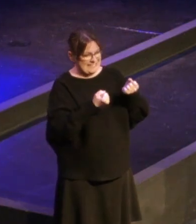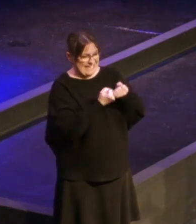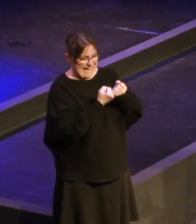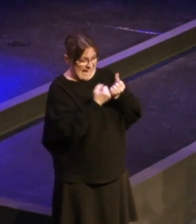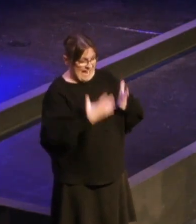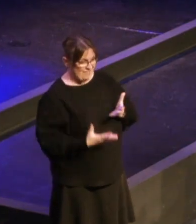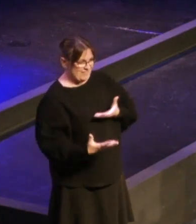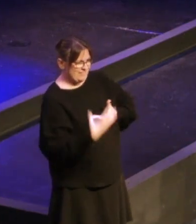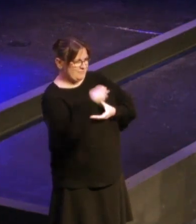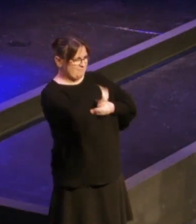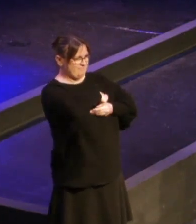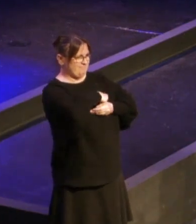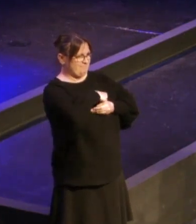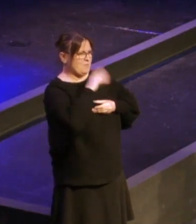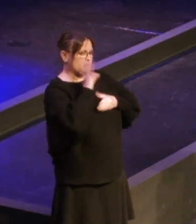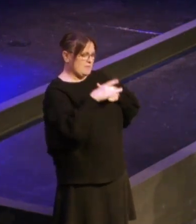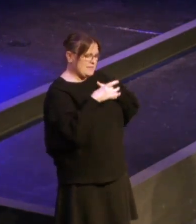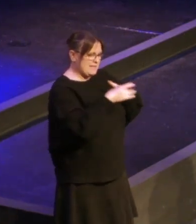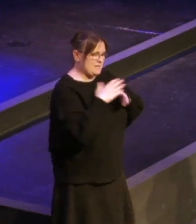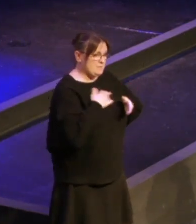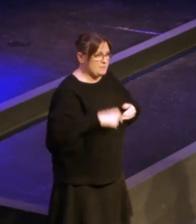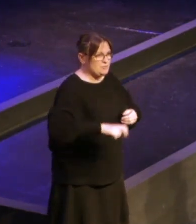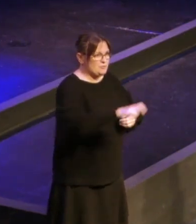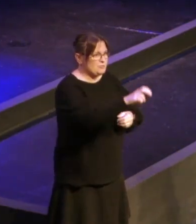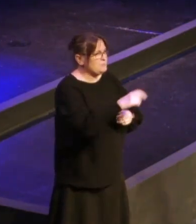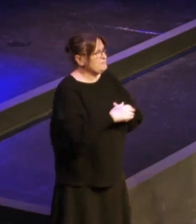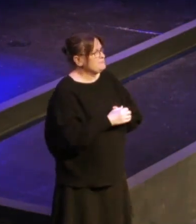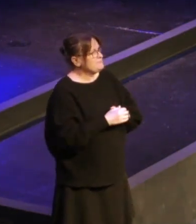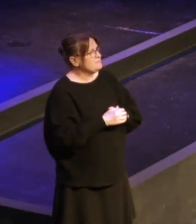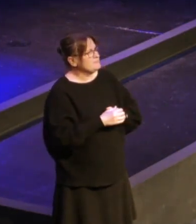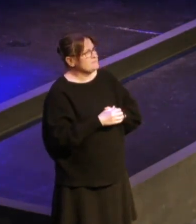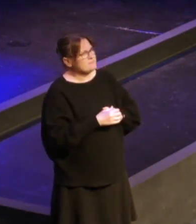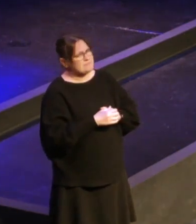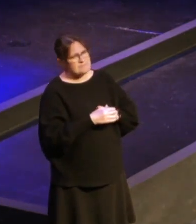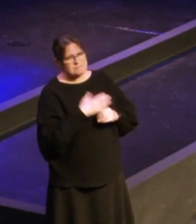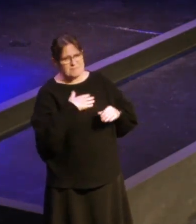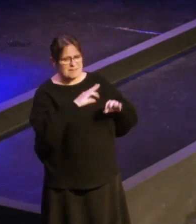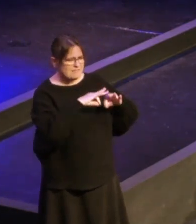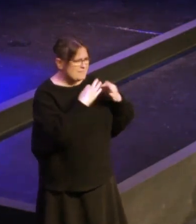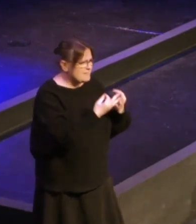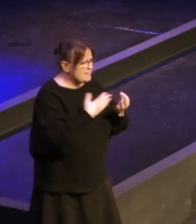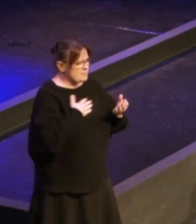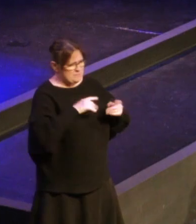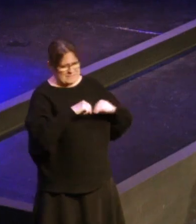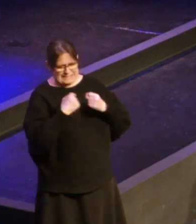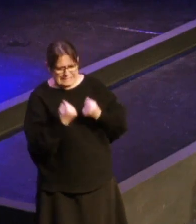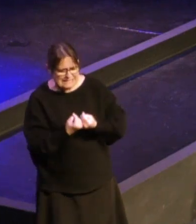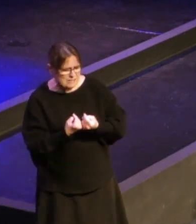lead my journey. All the love and support that I had received from my family and my team, the